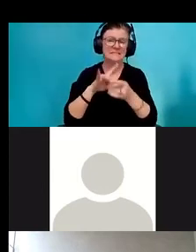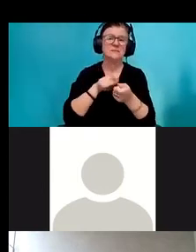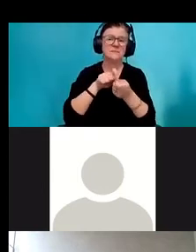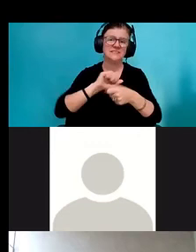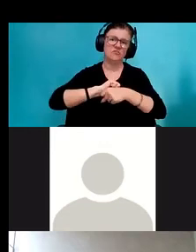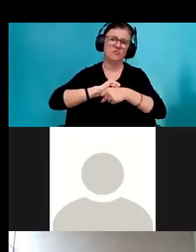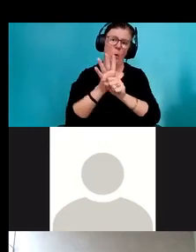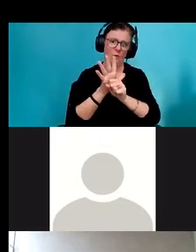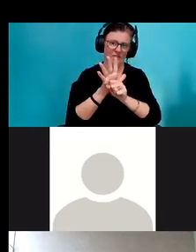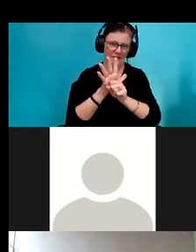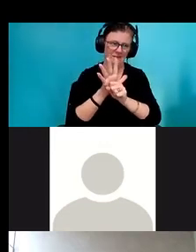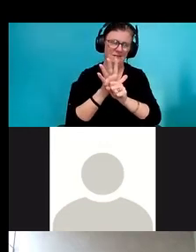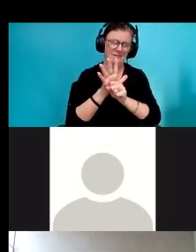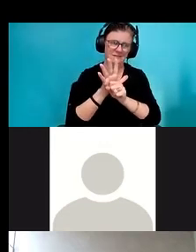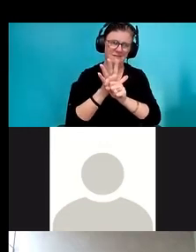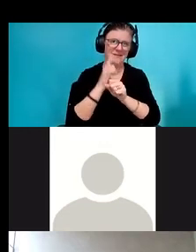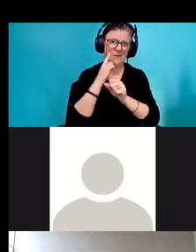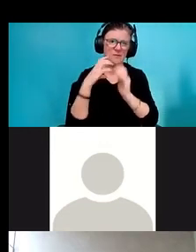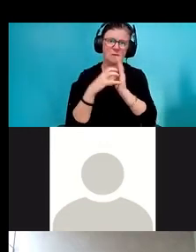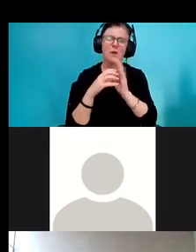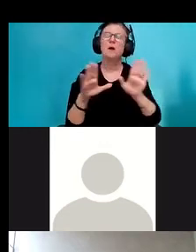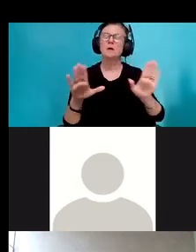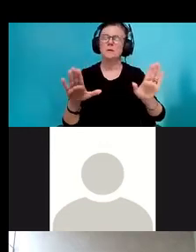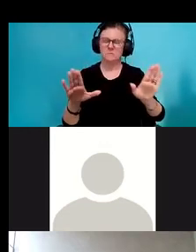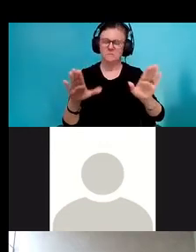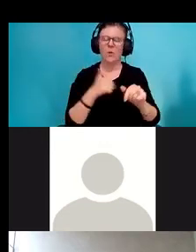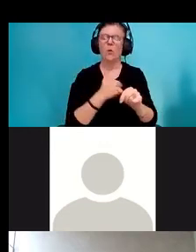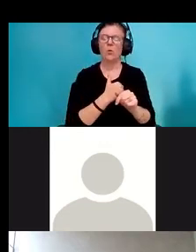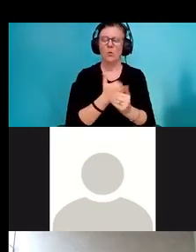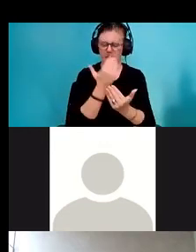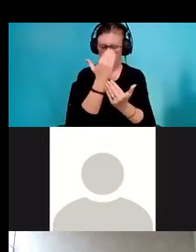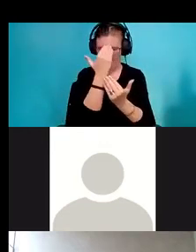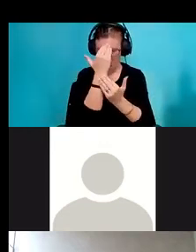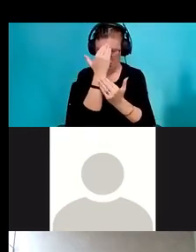And we are very aware that the pandemic has